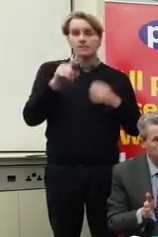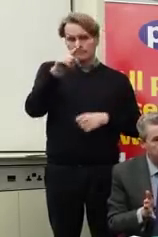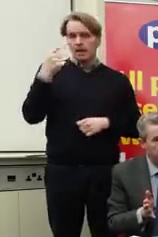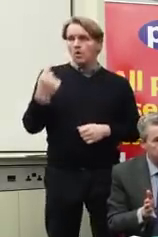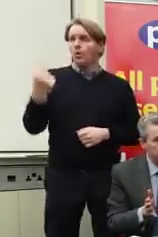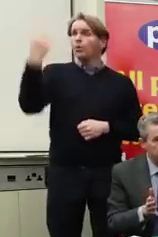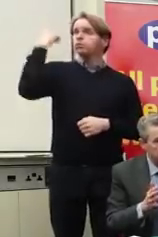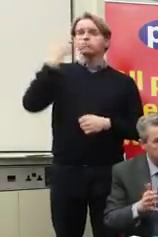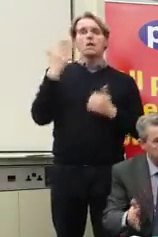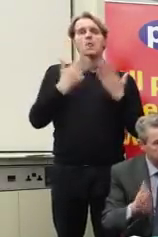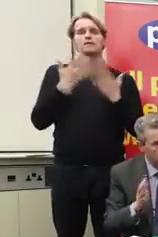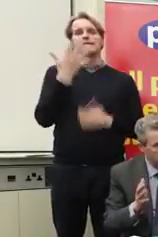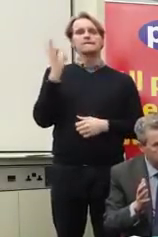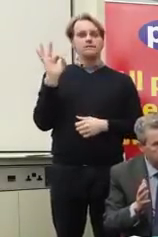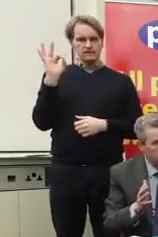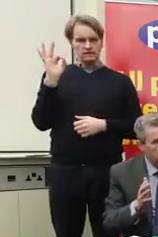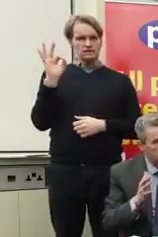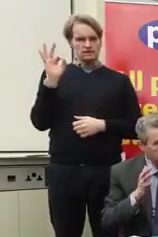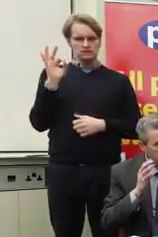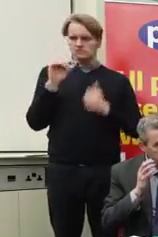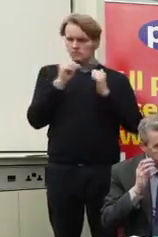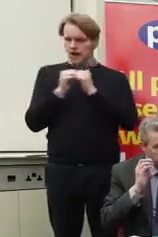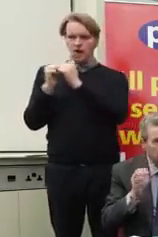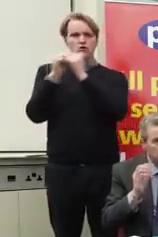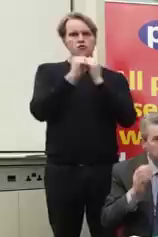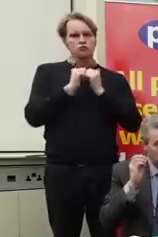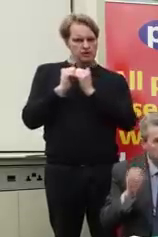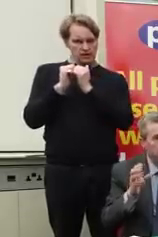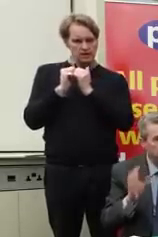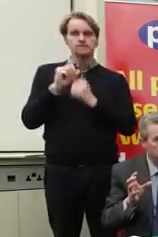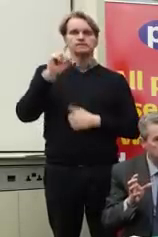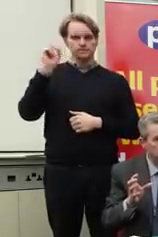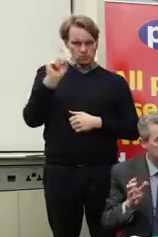Britain that public sector jobs could be put into parts of the country that the